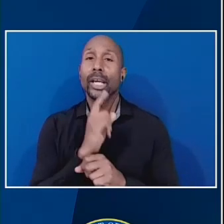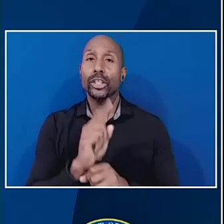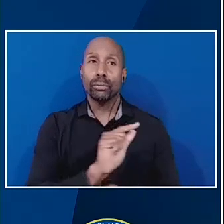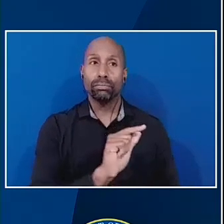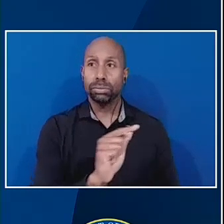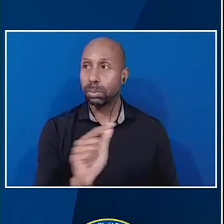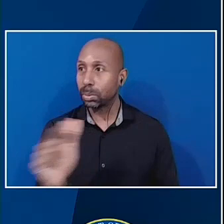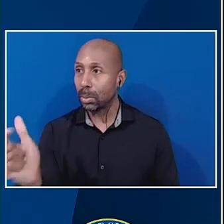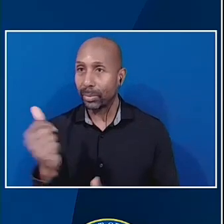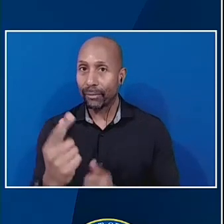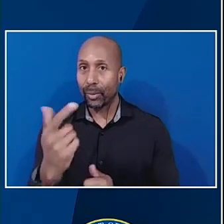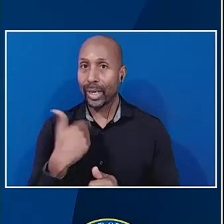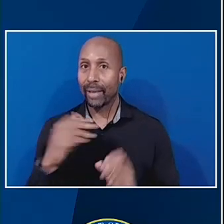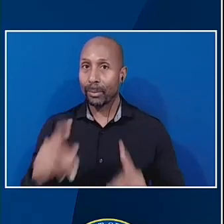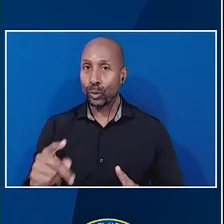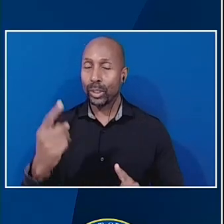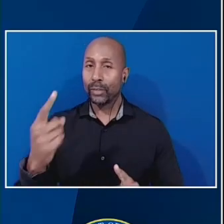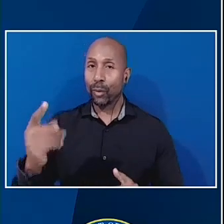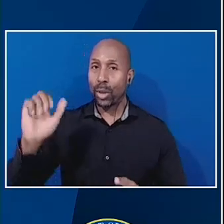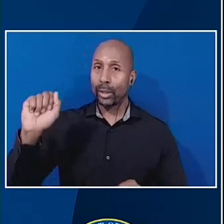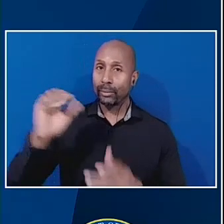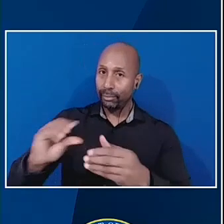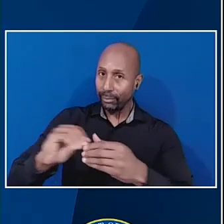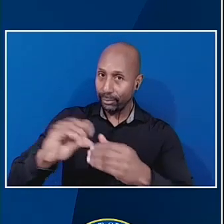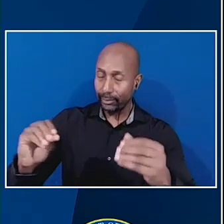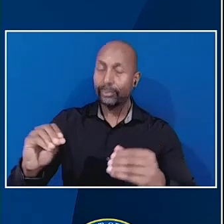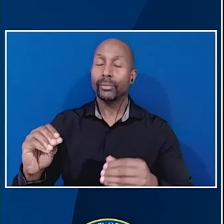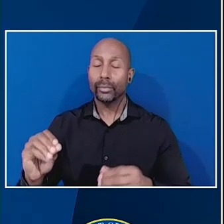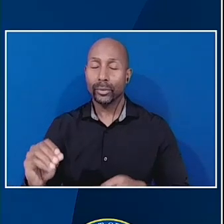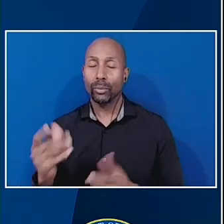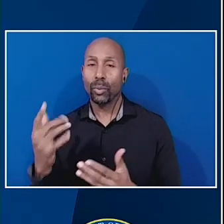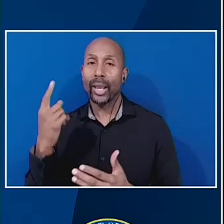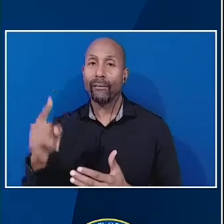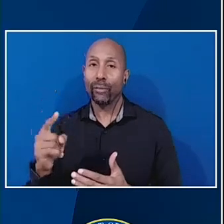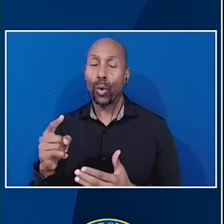So with that being said, Herman, you want